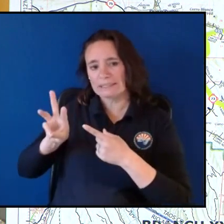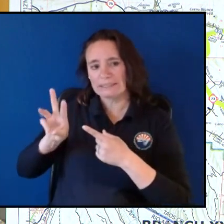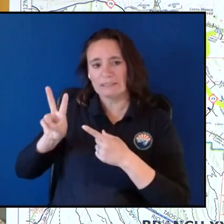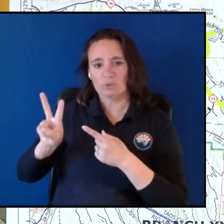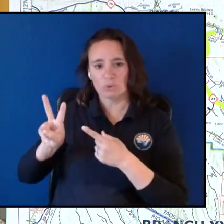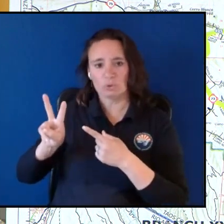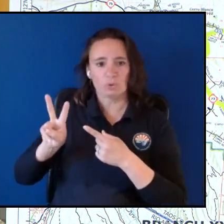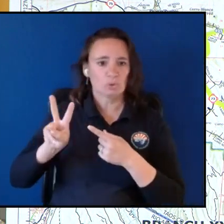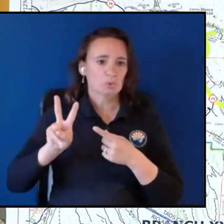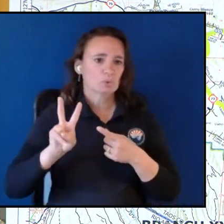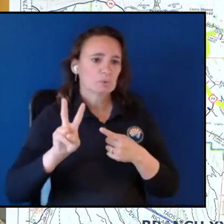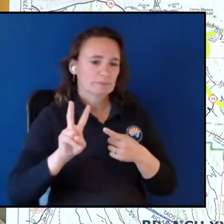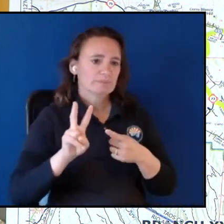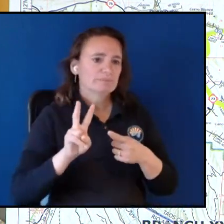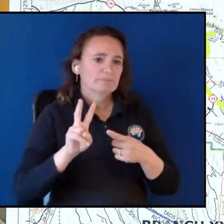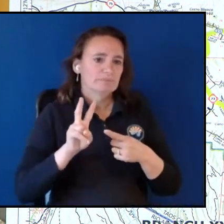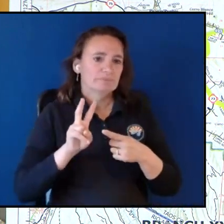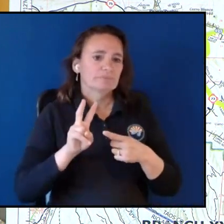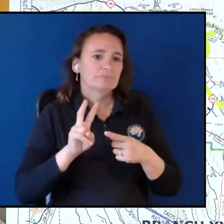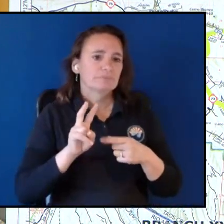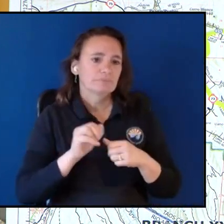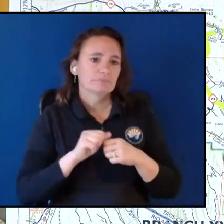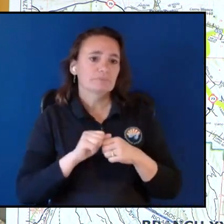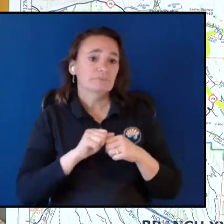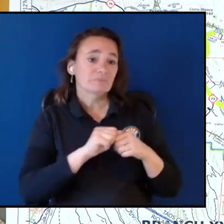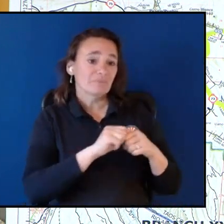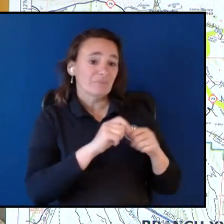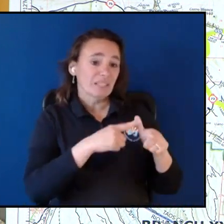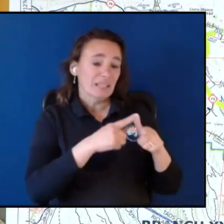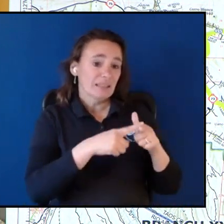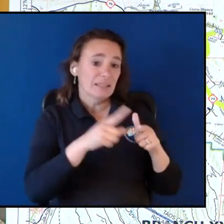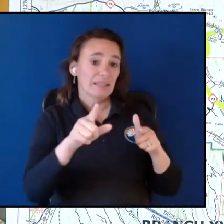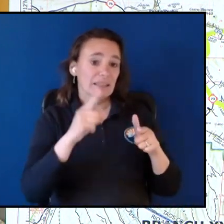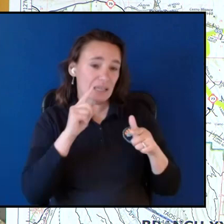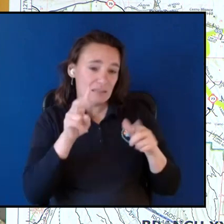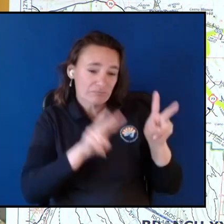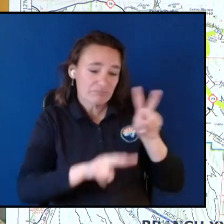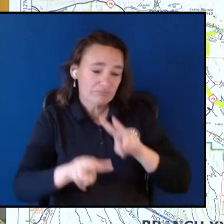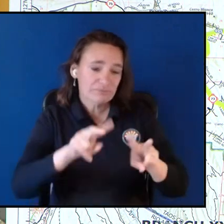And then they scouted and we believe we have a way to take this